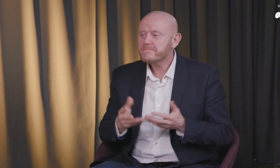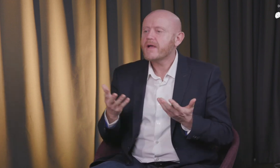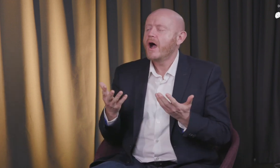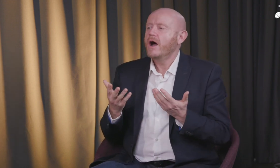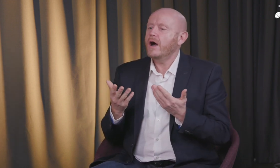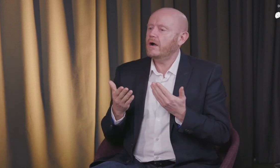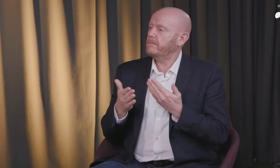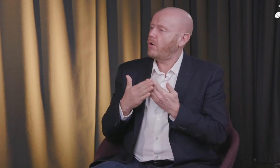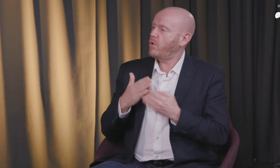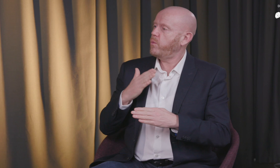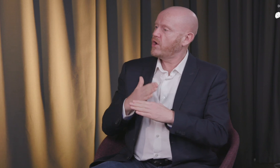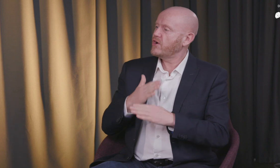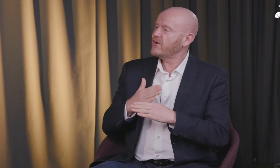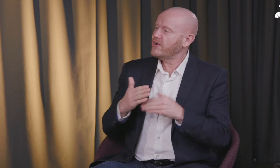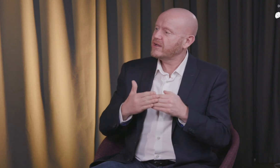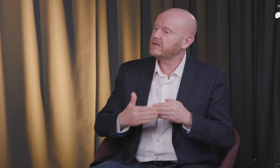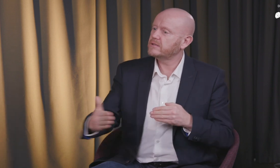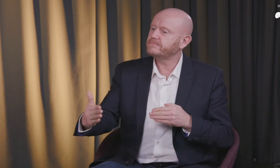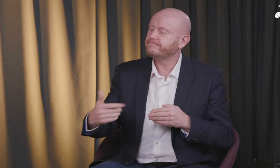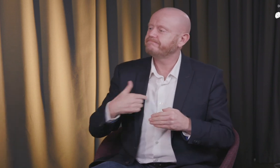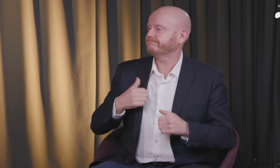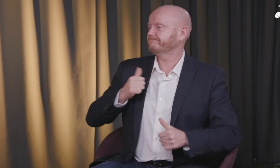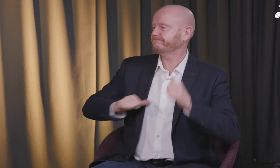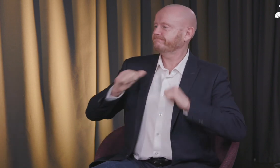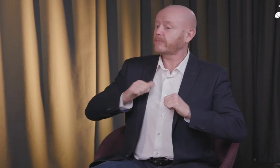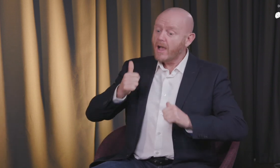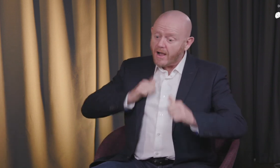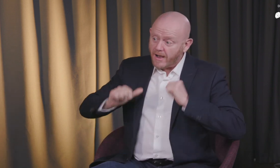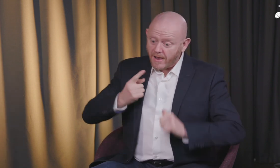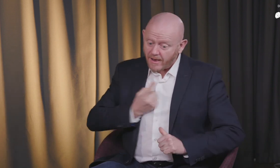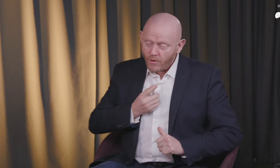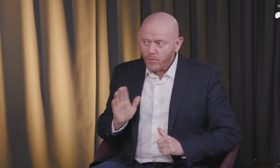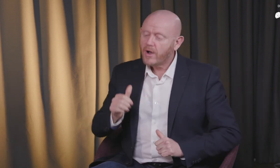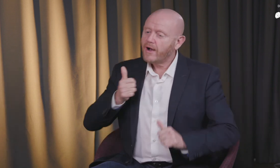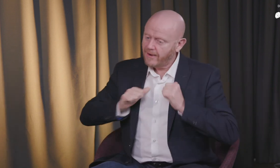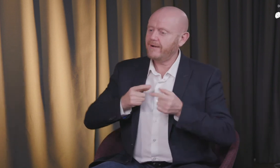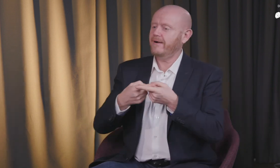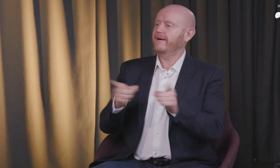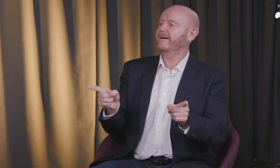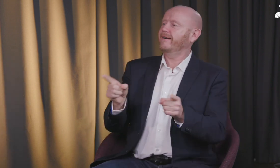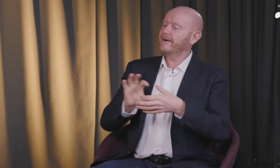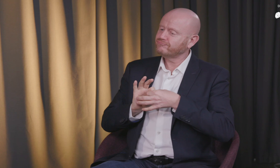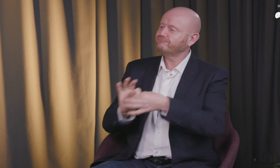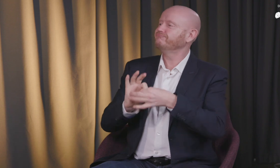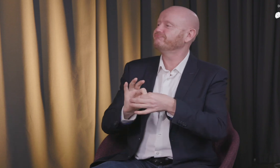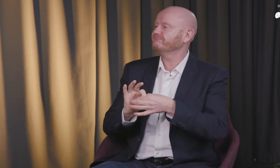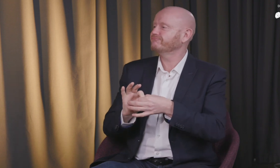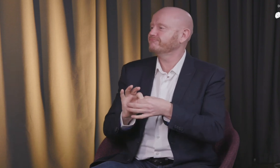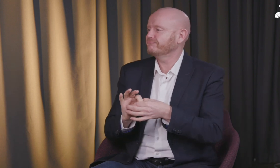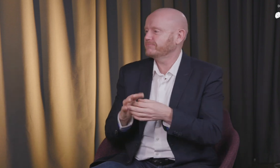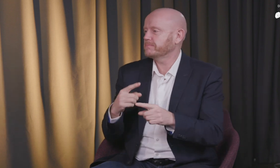theres more work ahead and I’m not only proud of myself, but of everyone involved and with how we’ve all worked together.